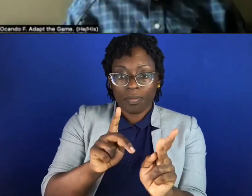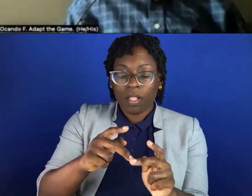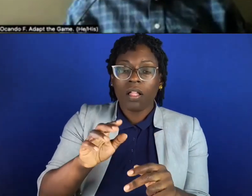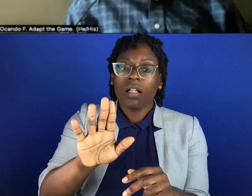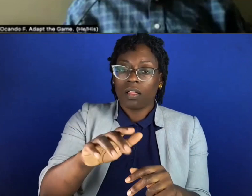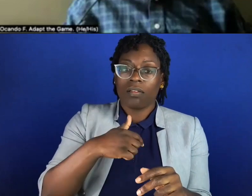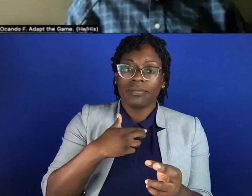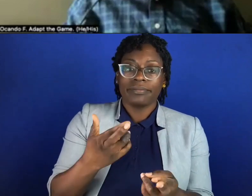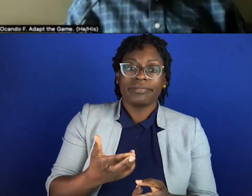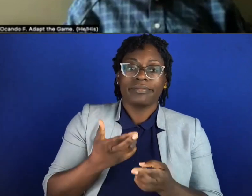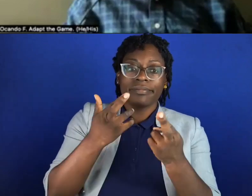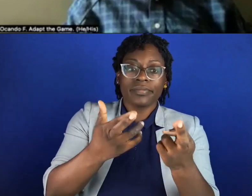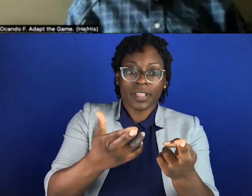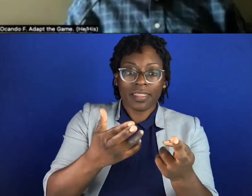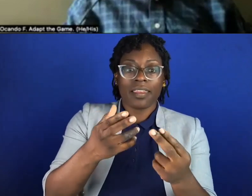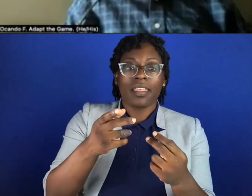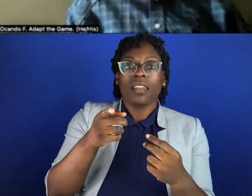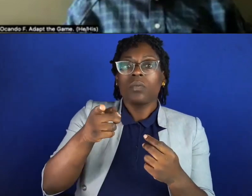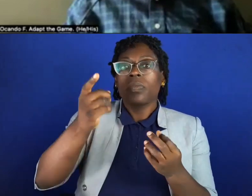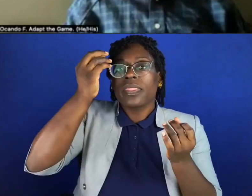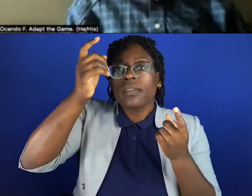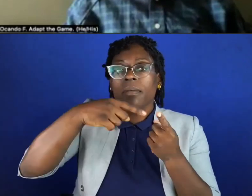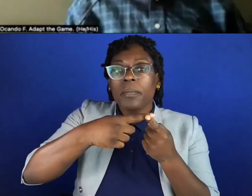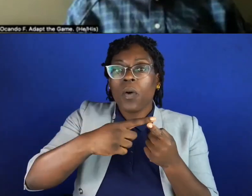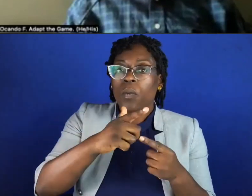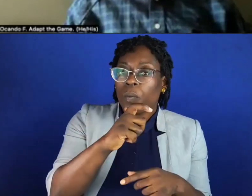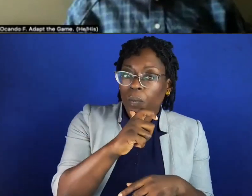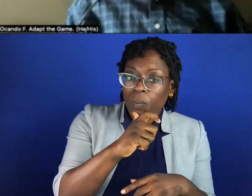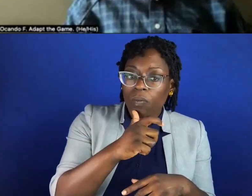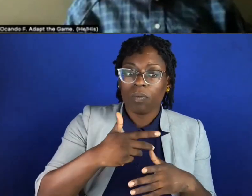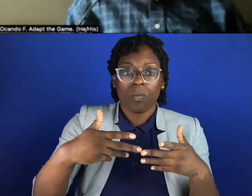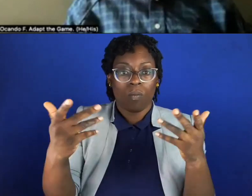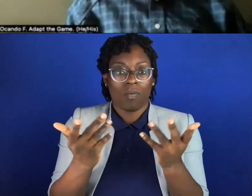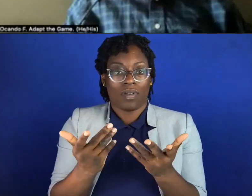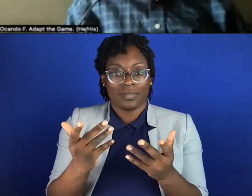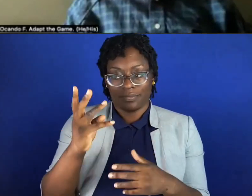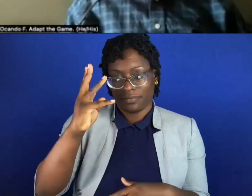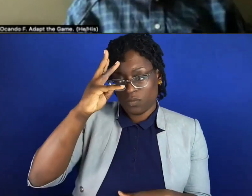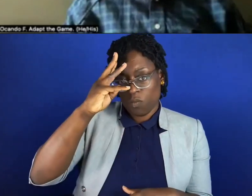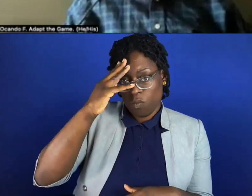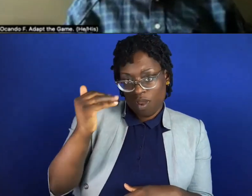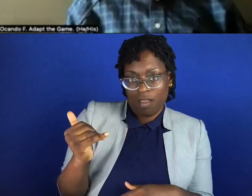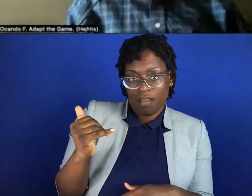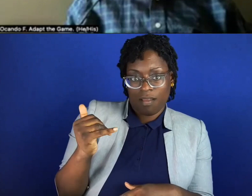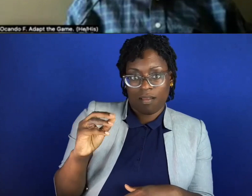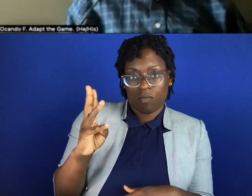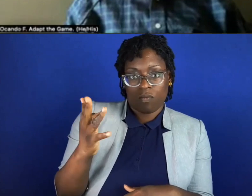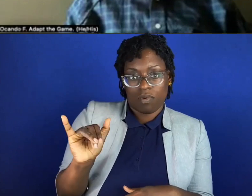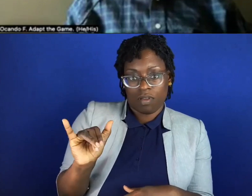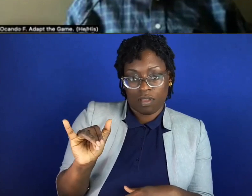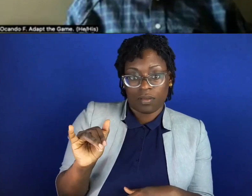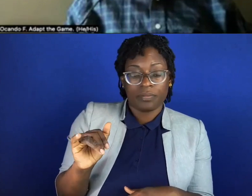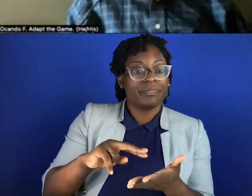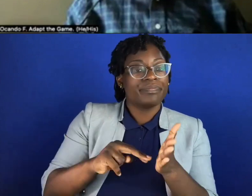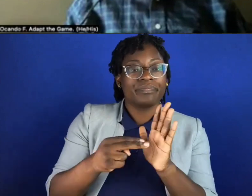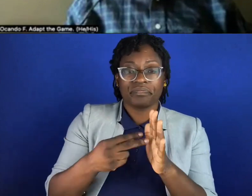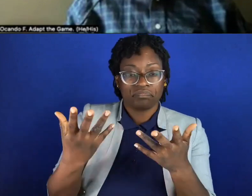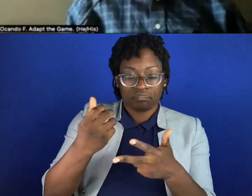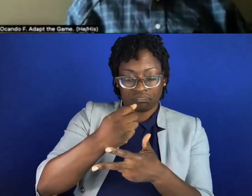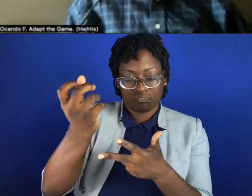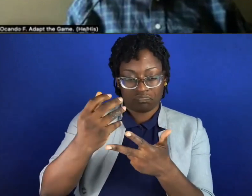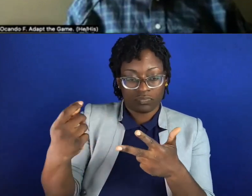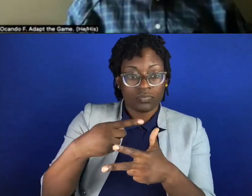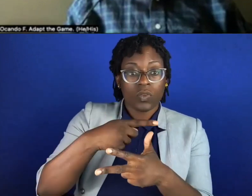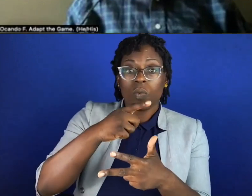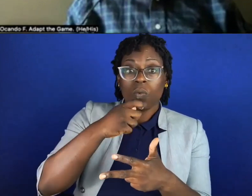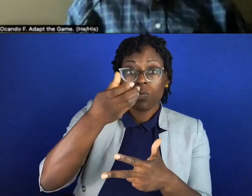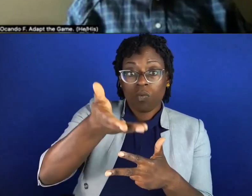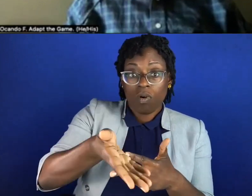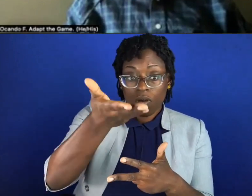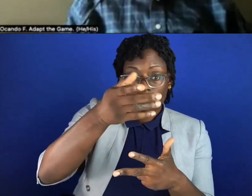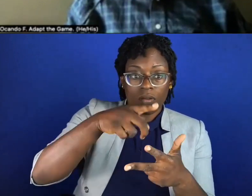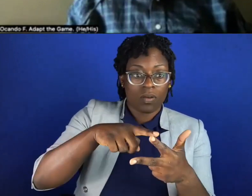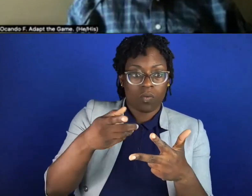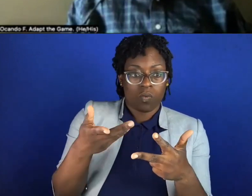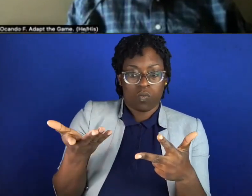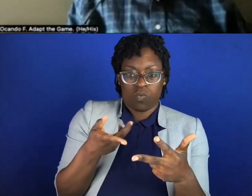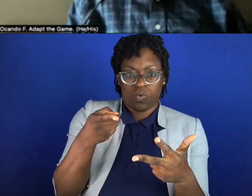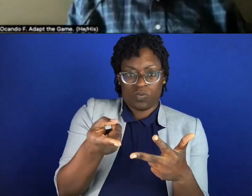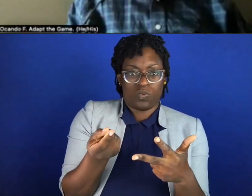they think about who and what and why. Who you are, what you do, and why you want to